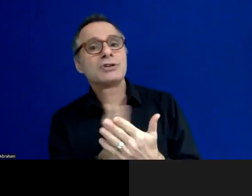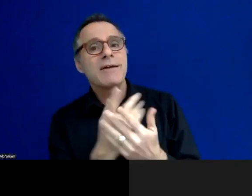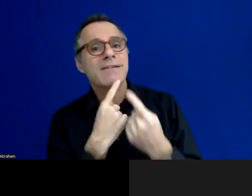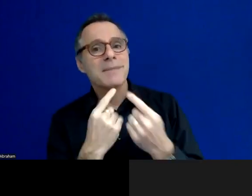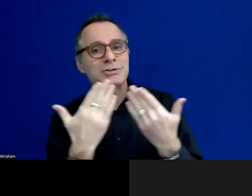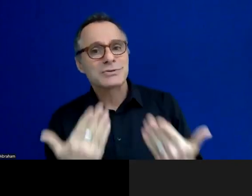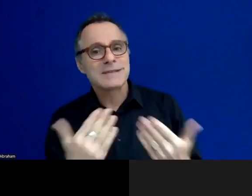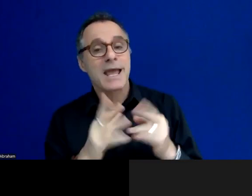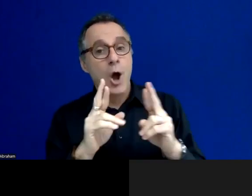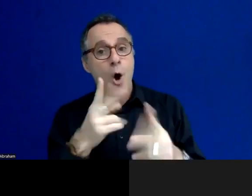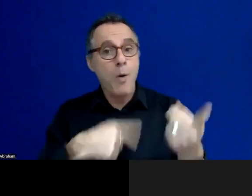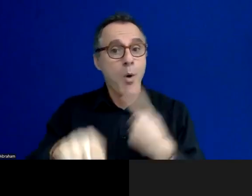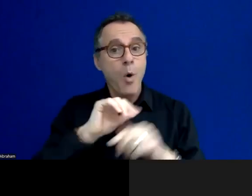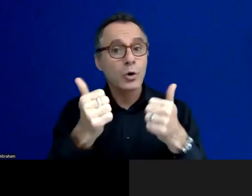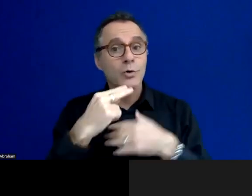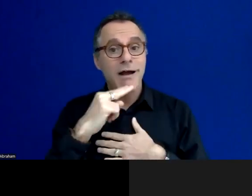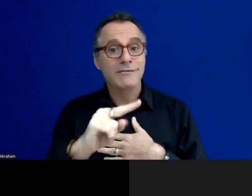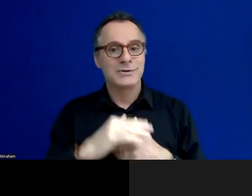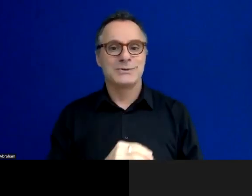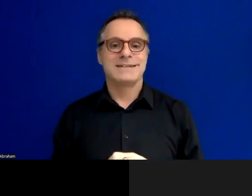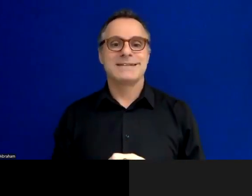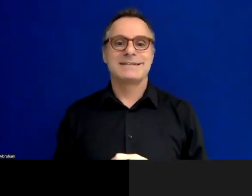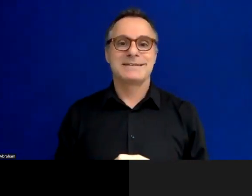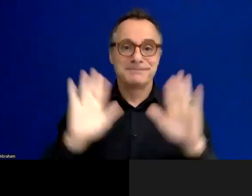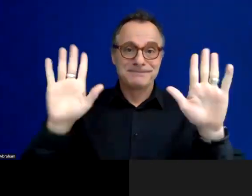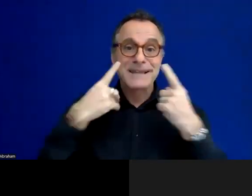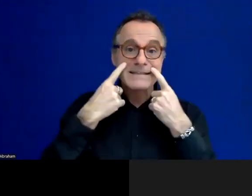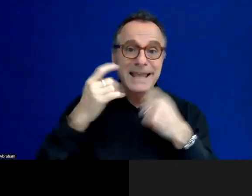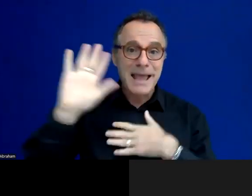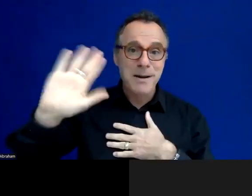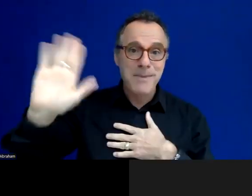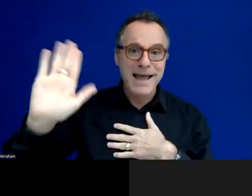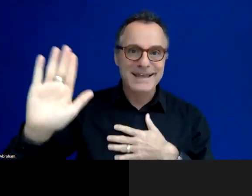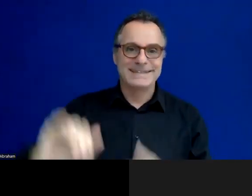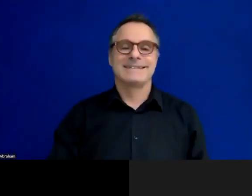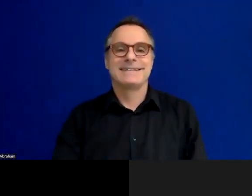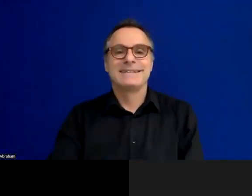hope everyone has good afternoons. Take care. Bye.